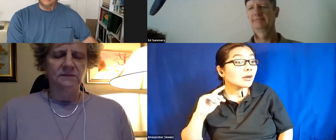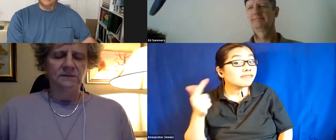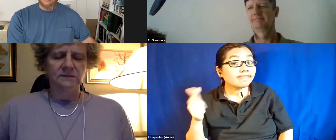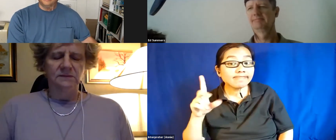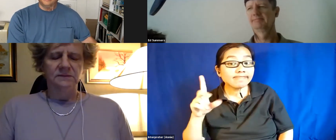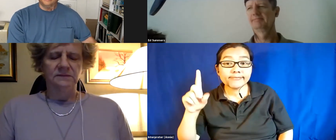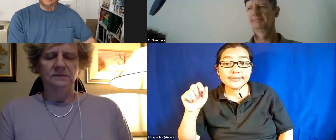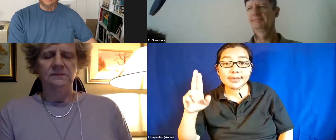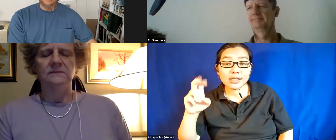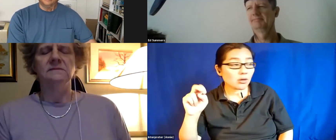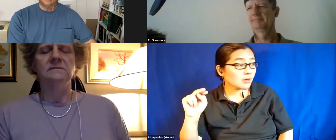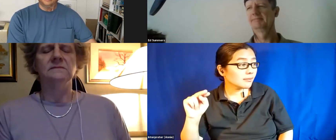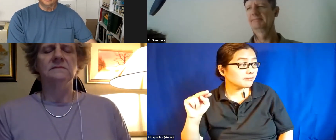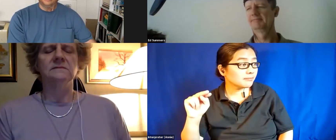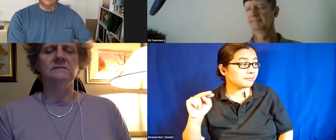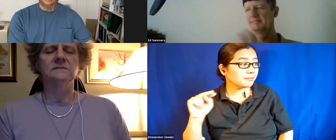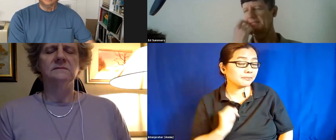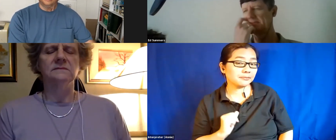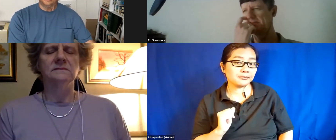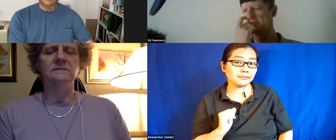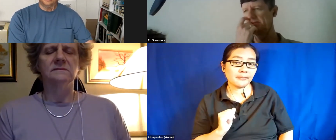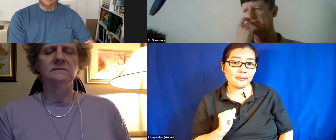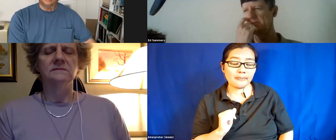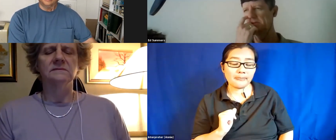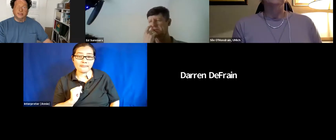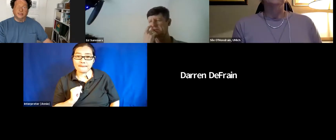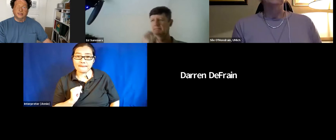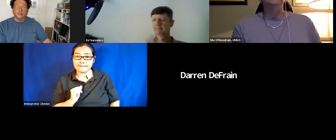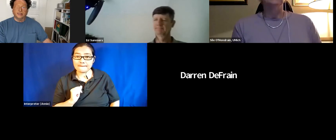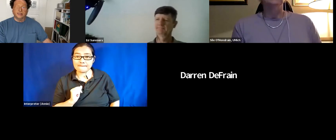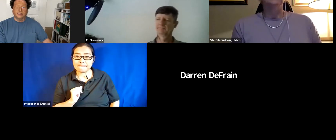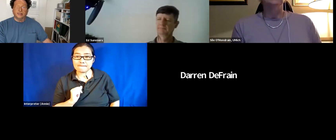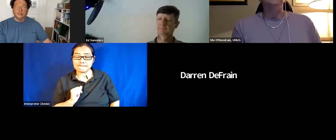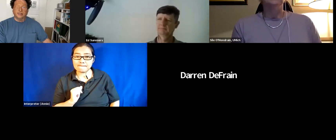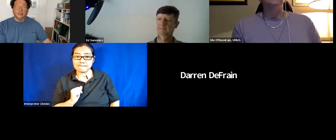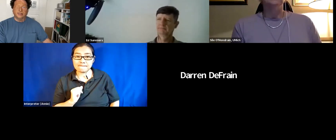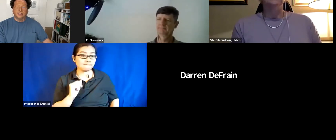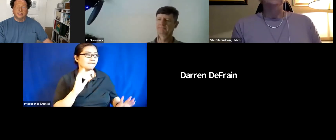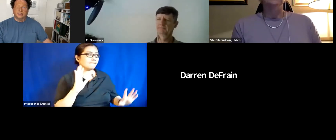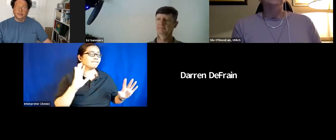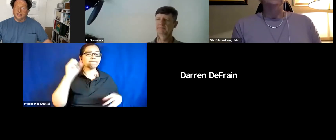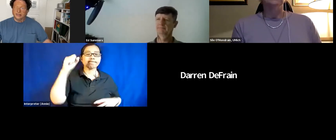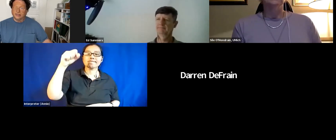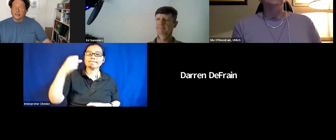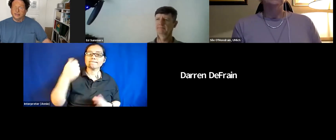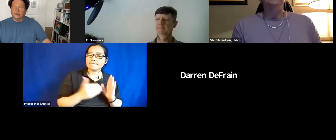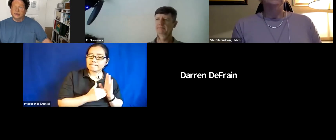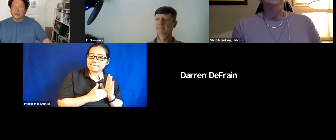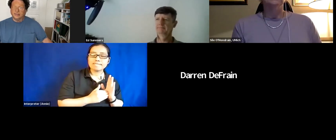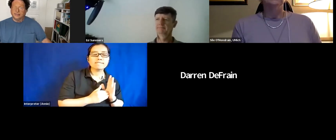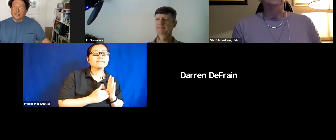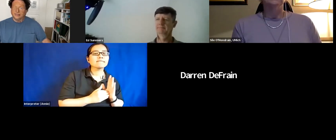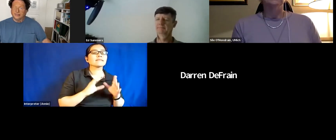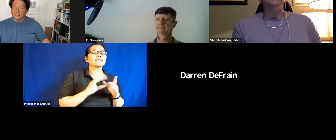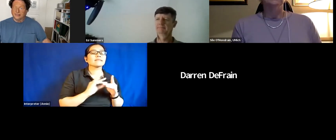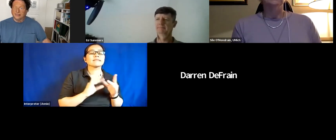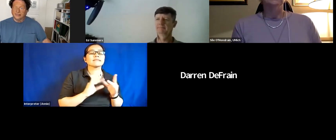Darren DeFrain: Yeah. Again, I would just like to say thank you Josh to you and